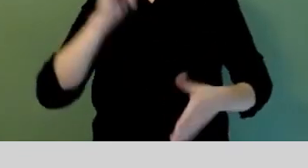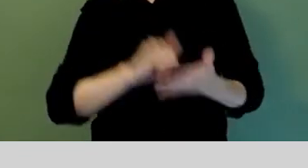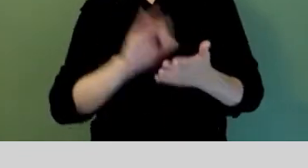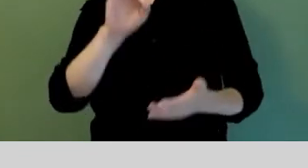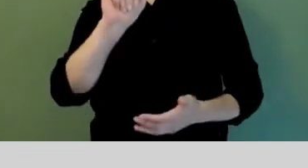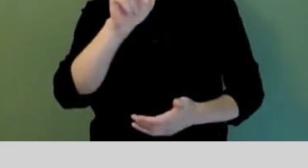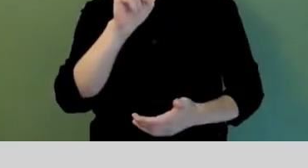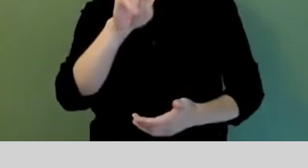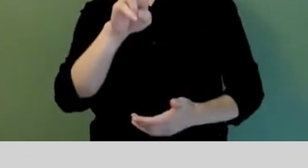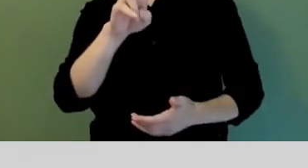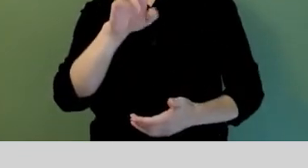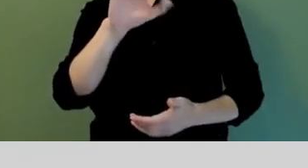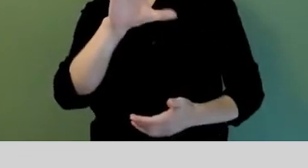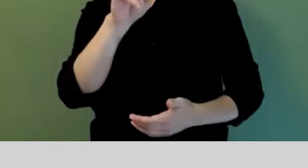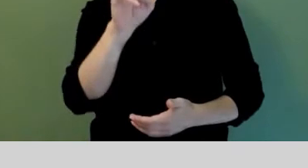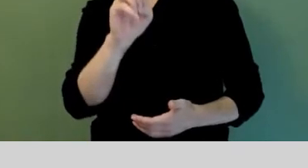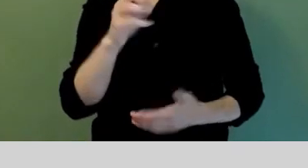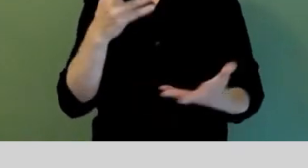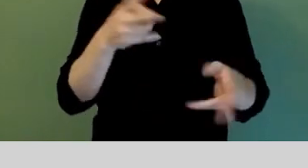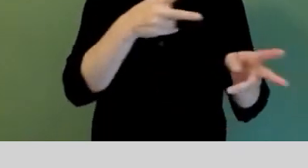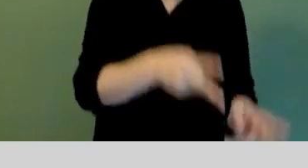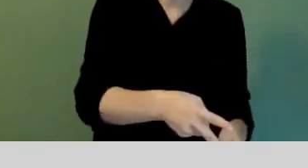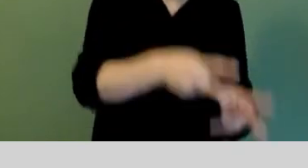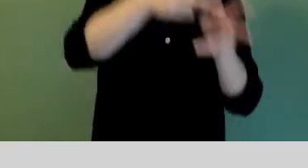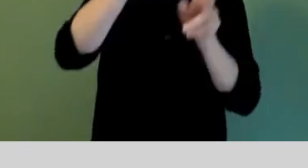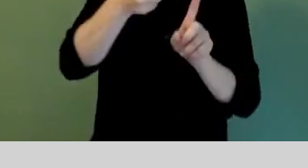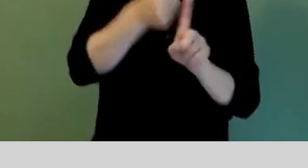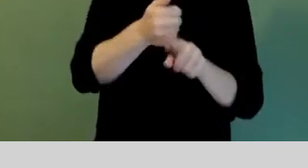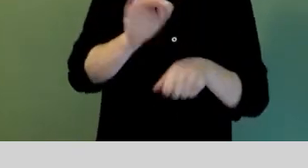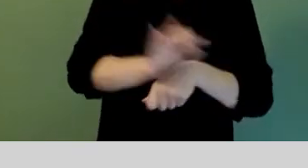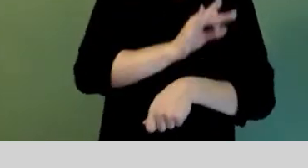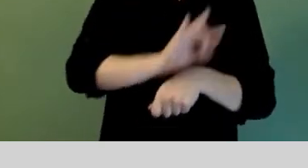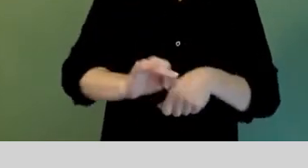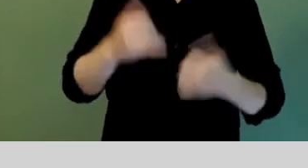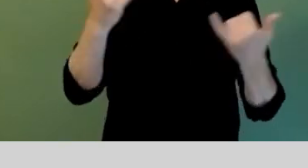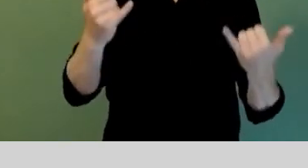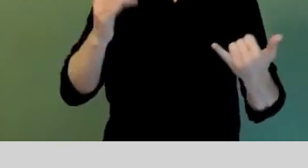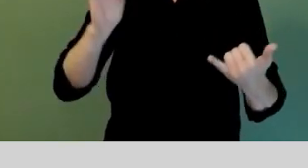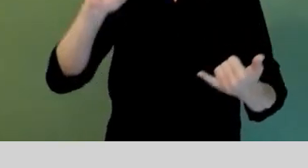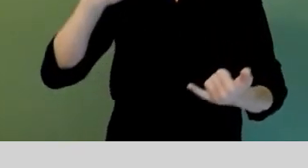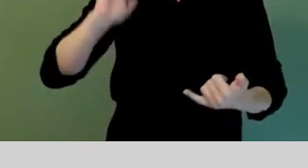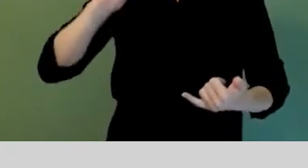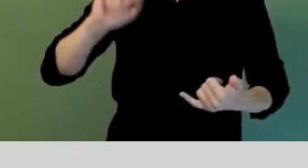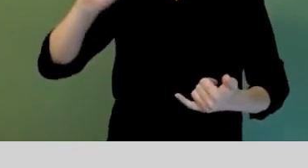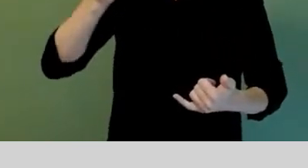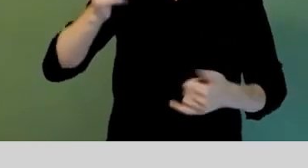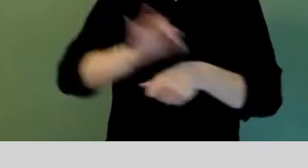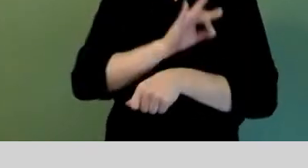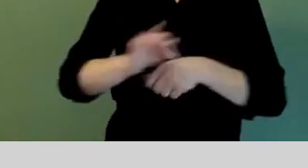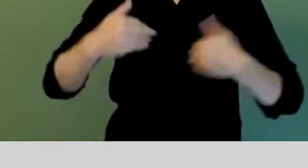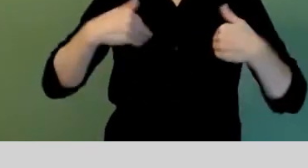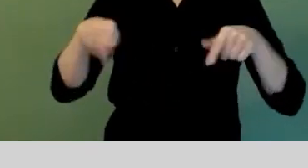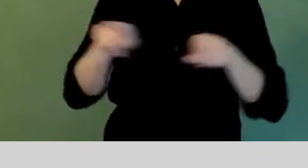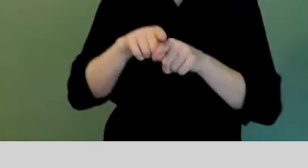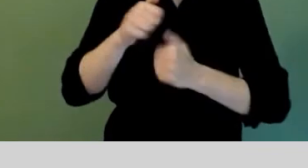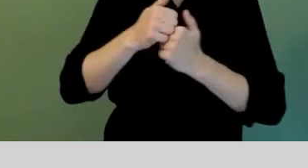as a function and our original function now has the same structure as the one that doesn't have error handling but you need to divert your gaze to a different function